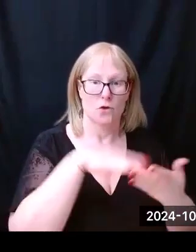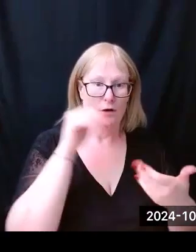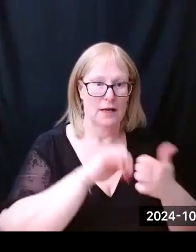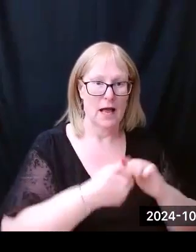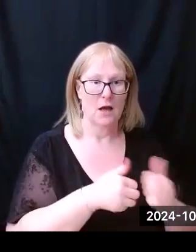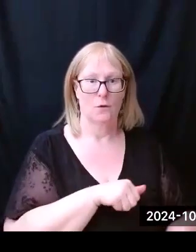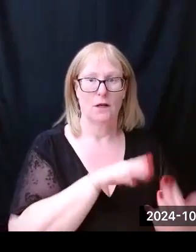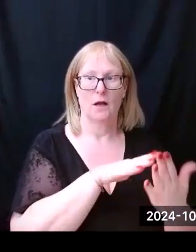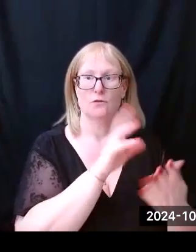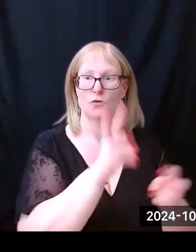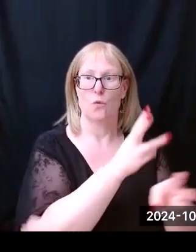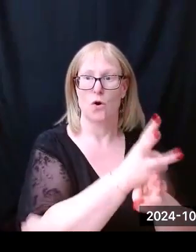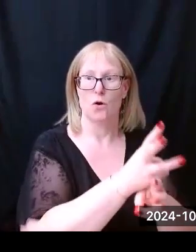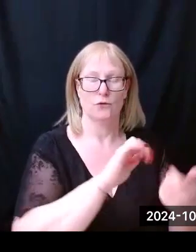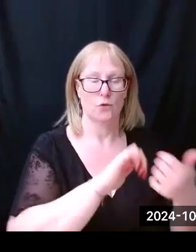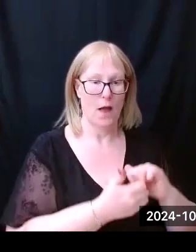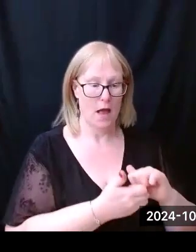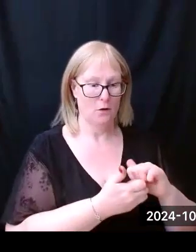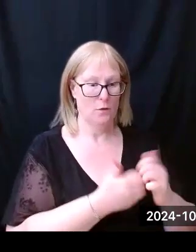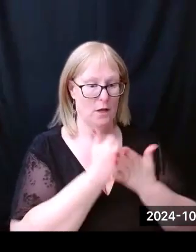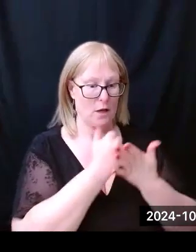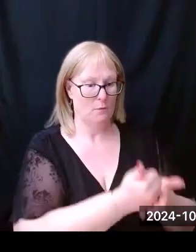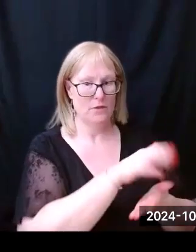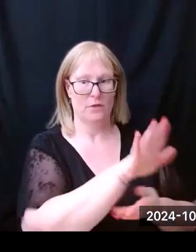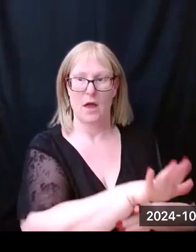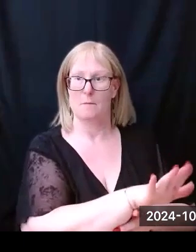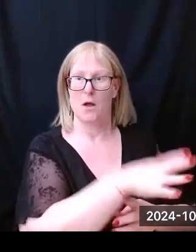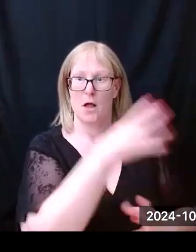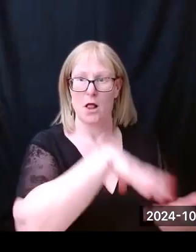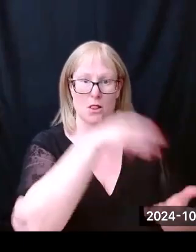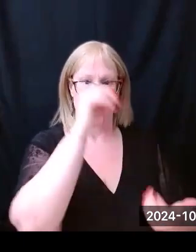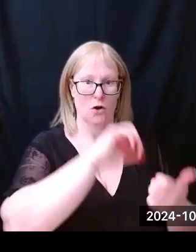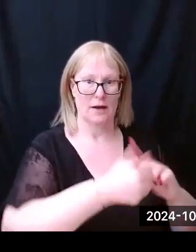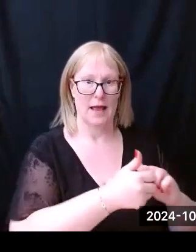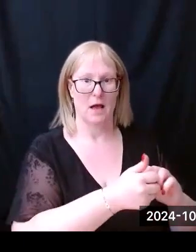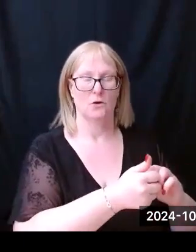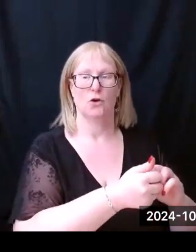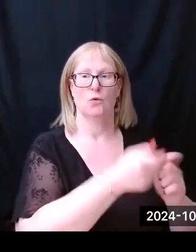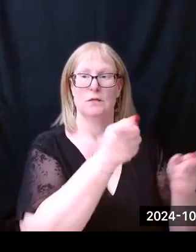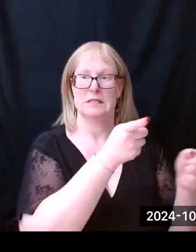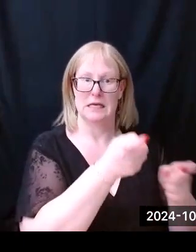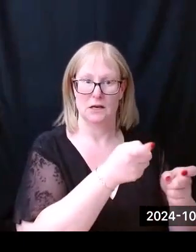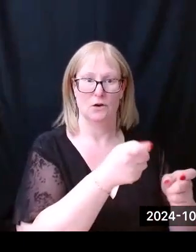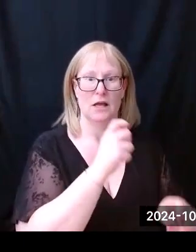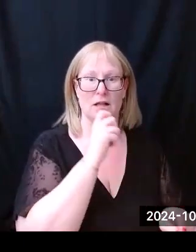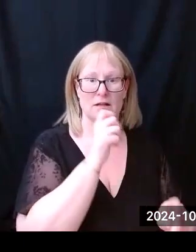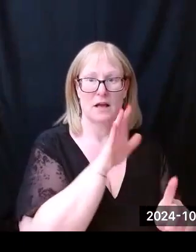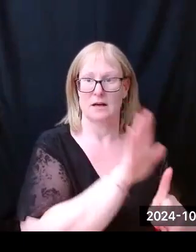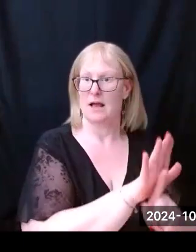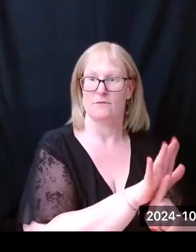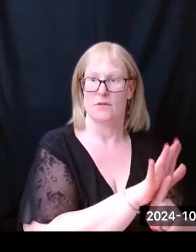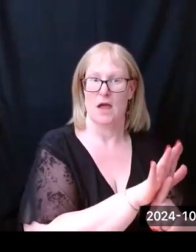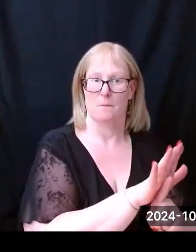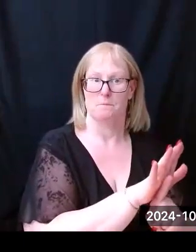do we help them learn how to deal, so that we can change this picture and not have them walk on that trajectory of like right